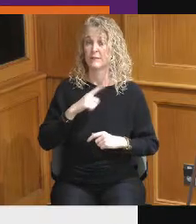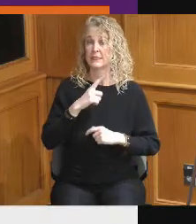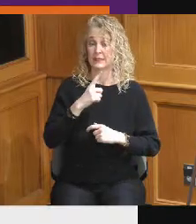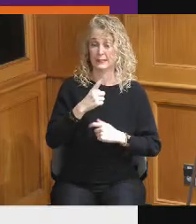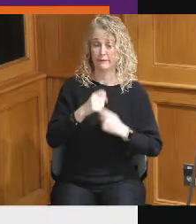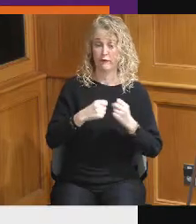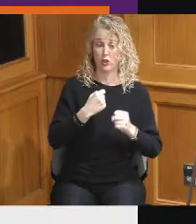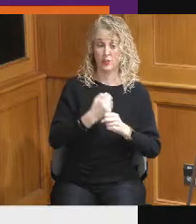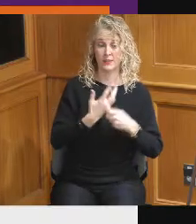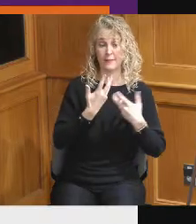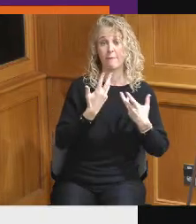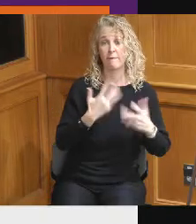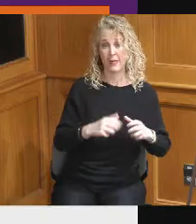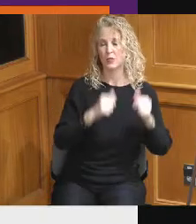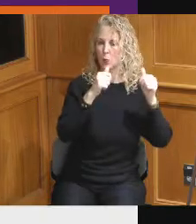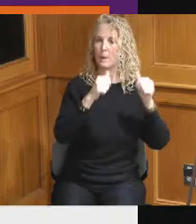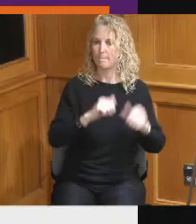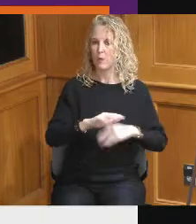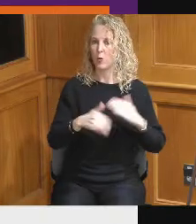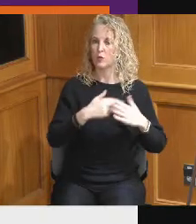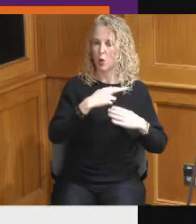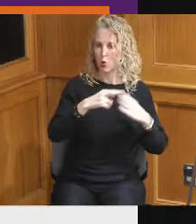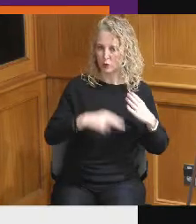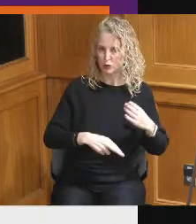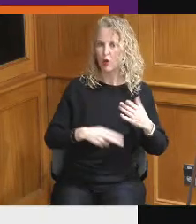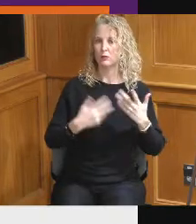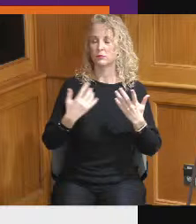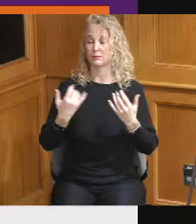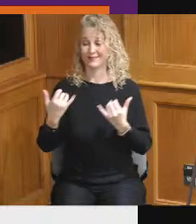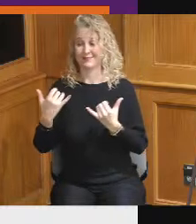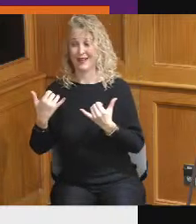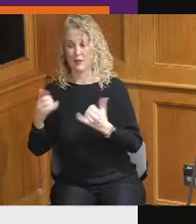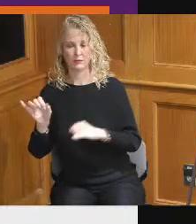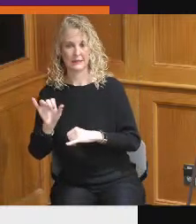and we took the that time period of September to September as sort of like really when we really